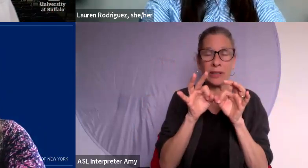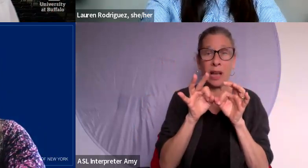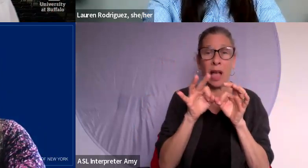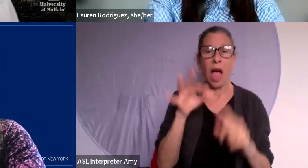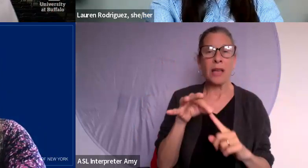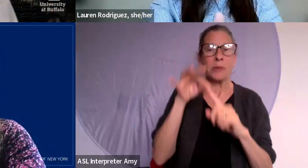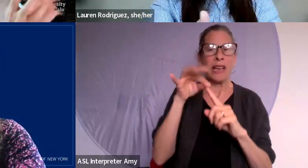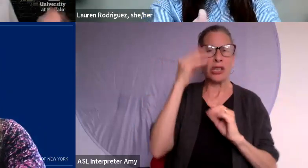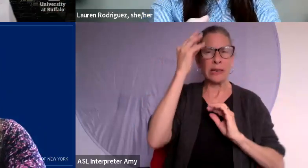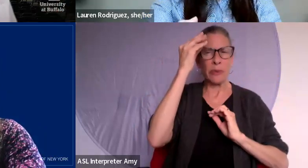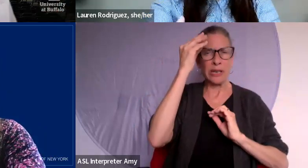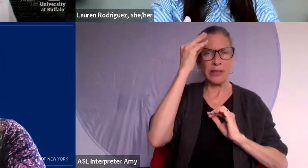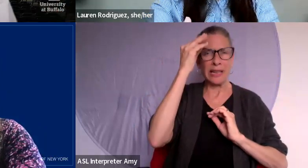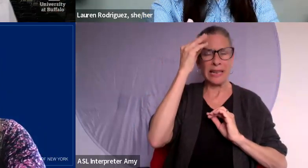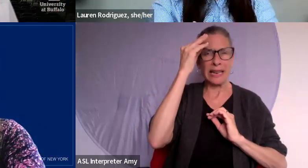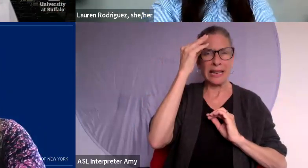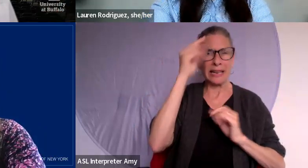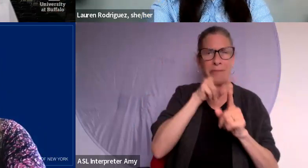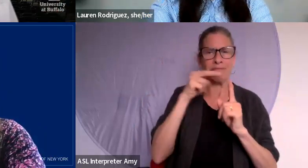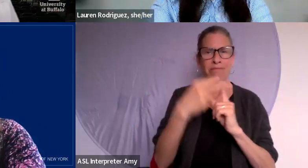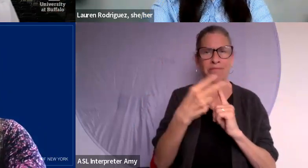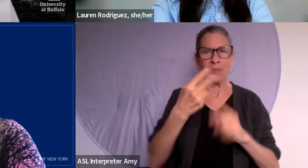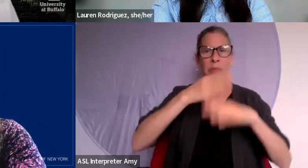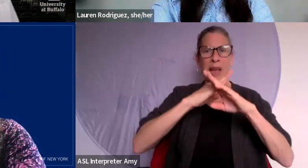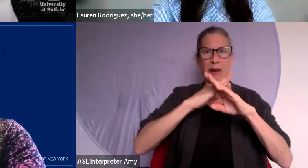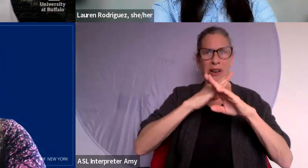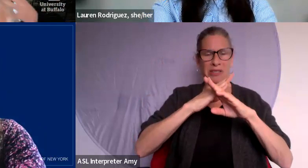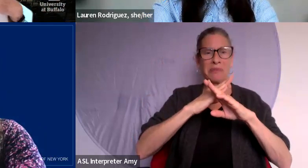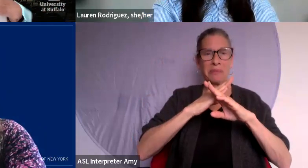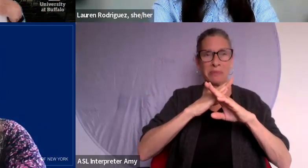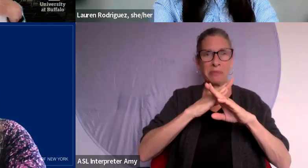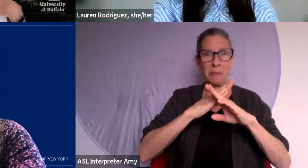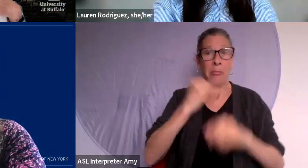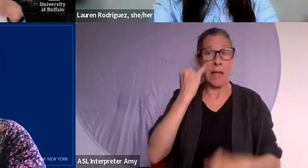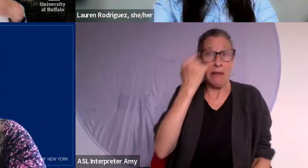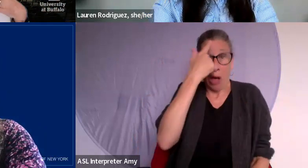about this within the lens of barriers. So if it was up to me,